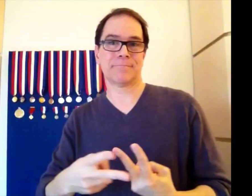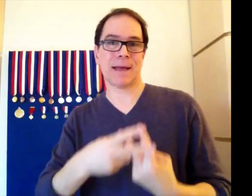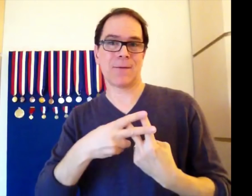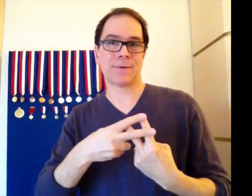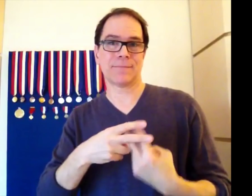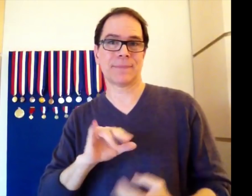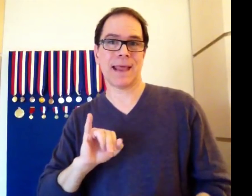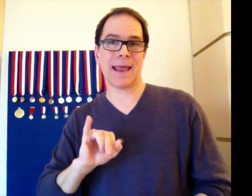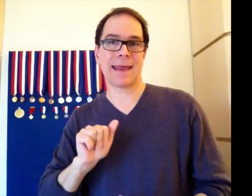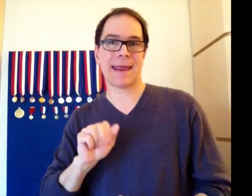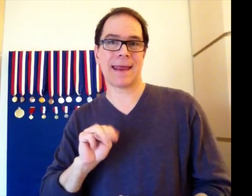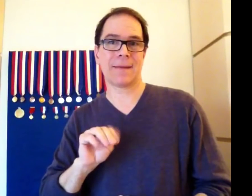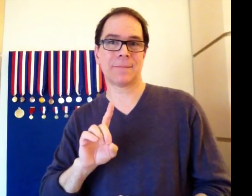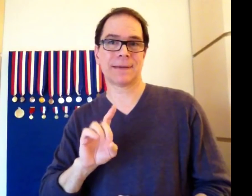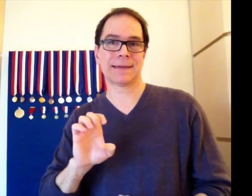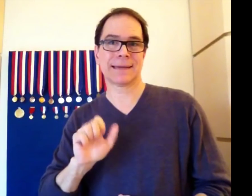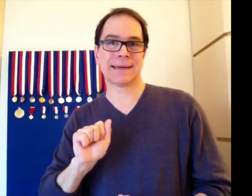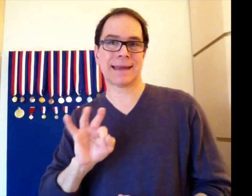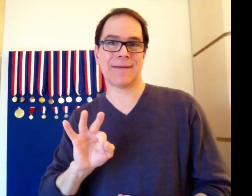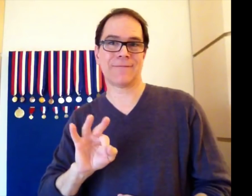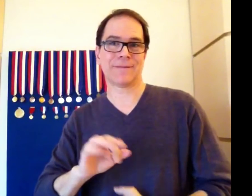#IamDeaf.